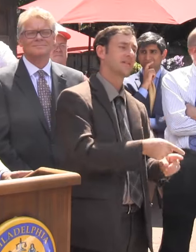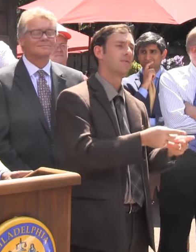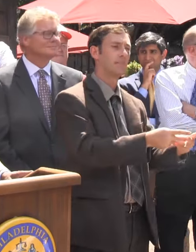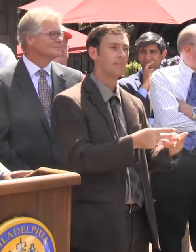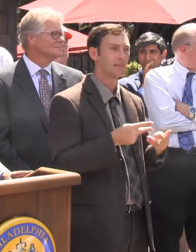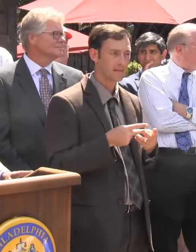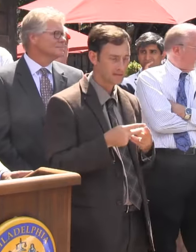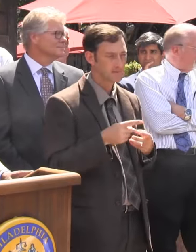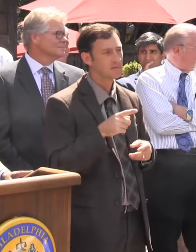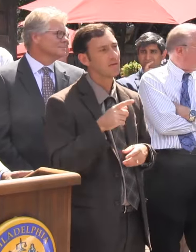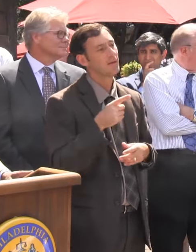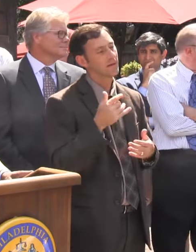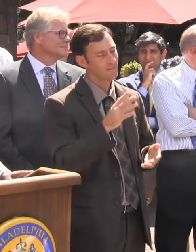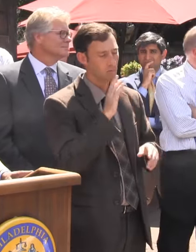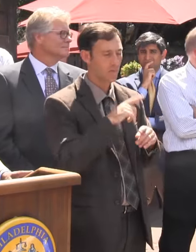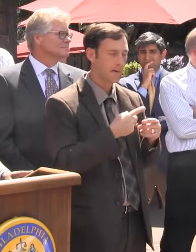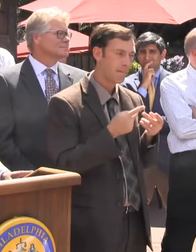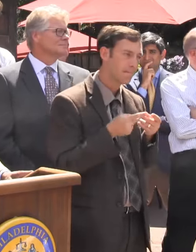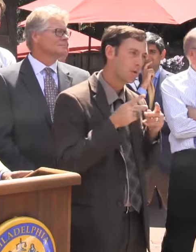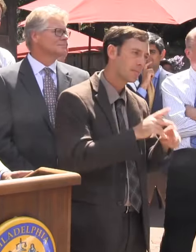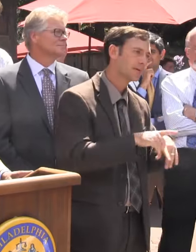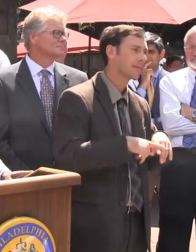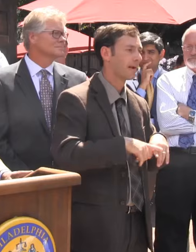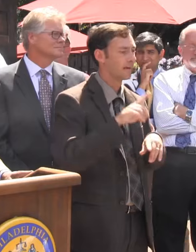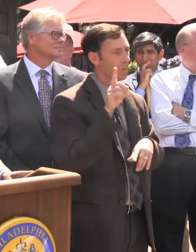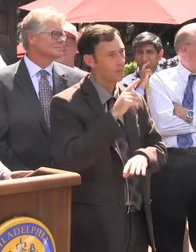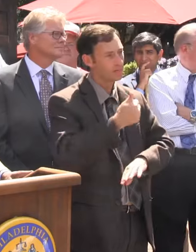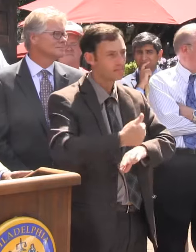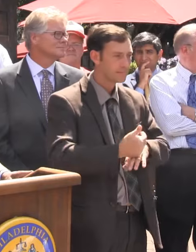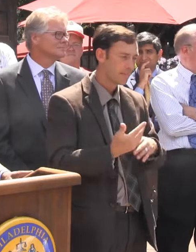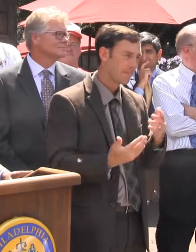We'd have to get into permits depending on where it is they may or may not be able to